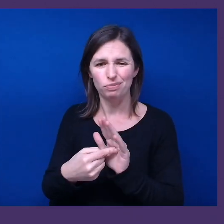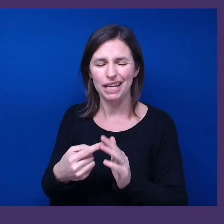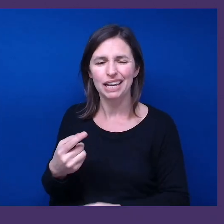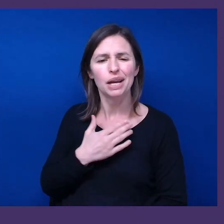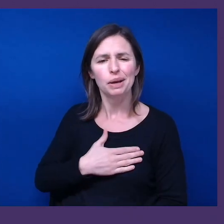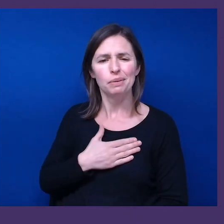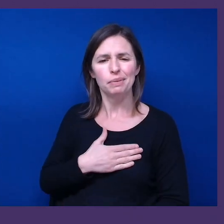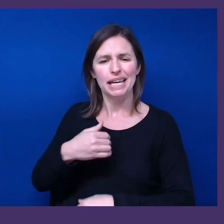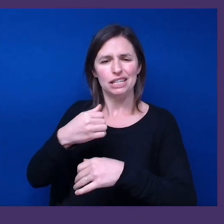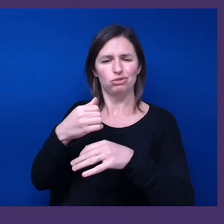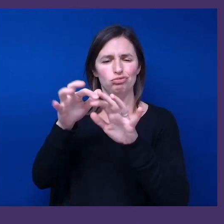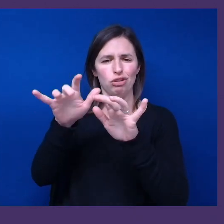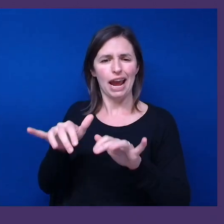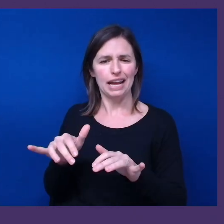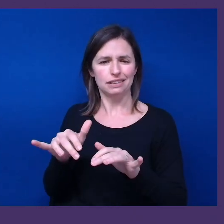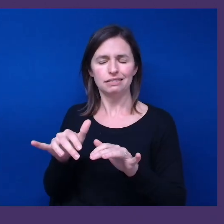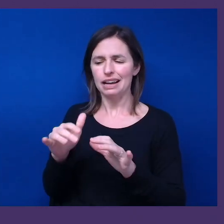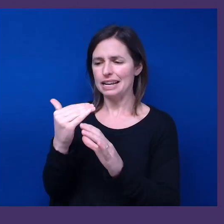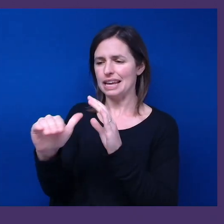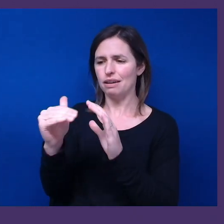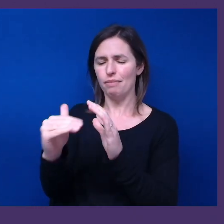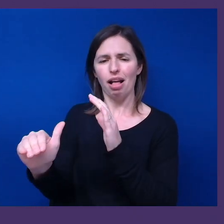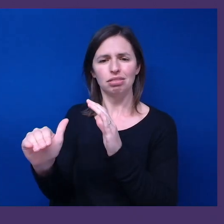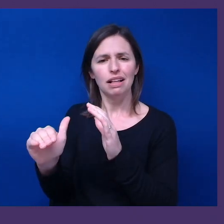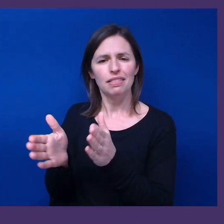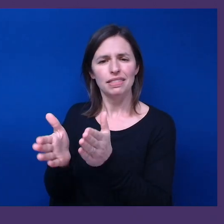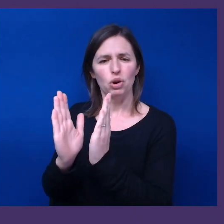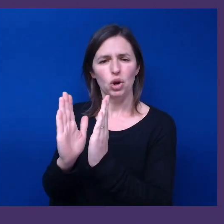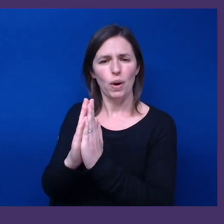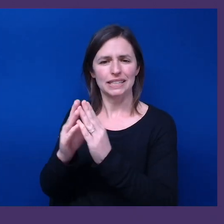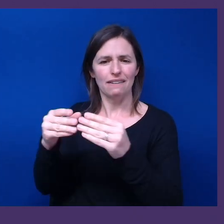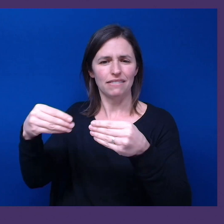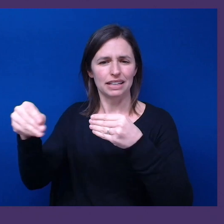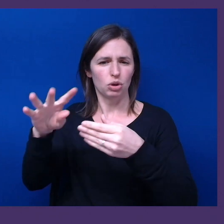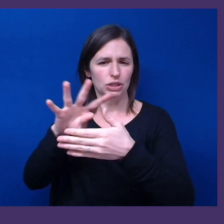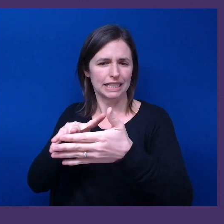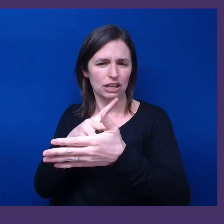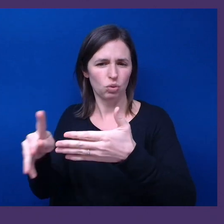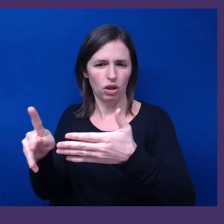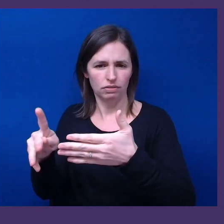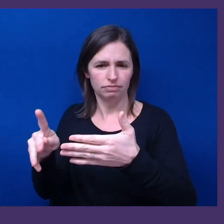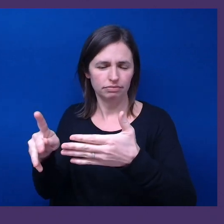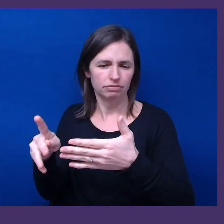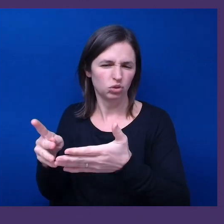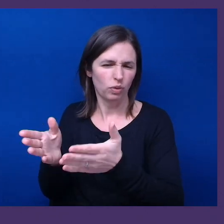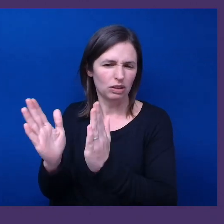and emphasizing my transferable skills while addressing employment gaps in a positive way.